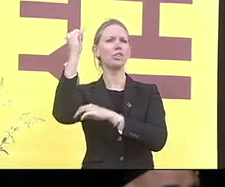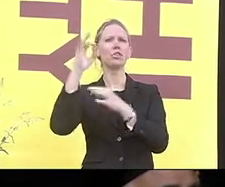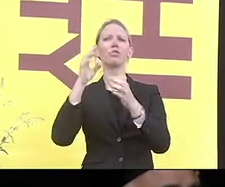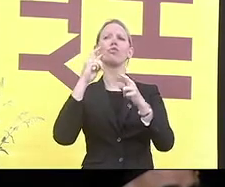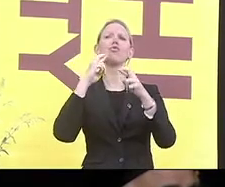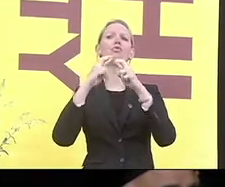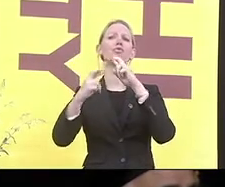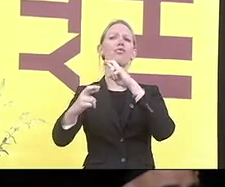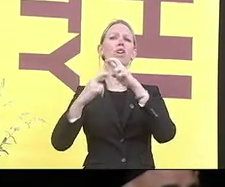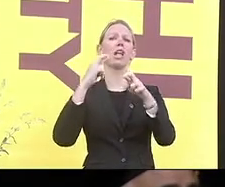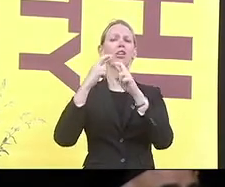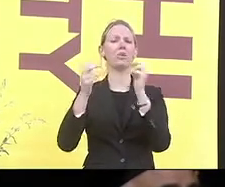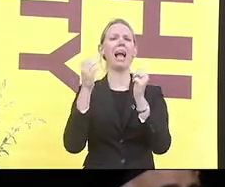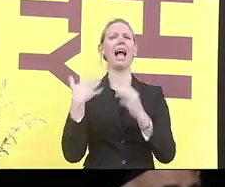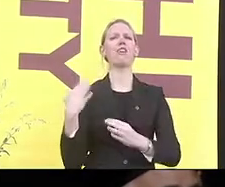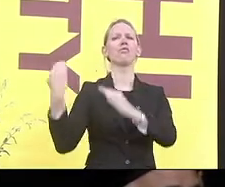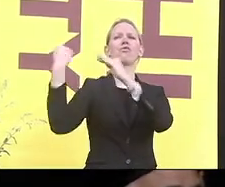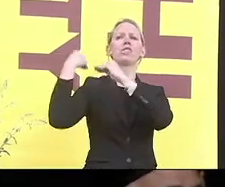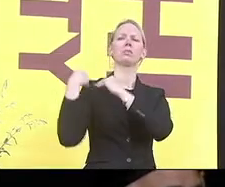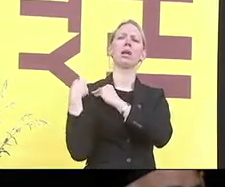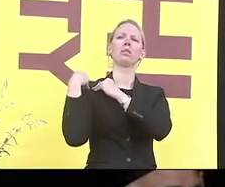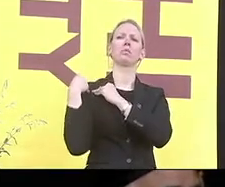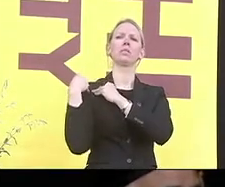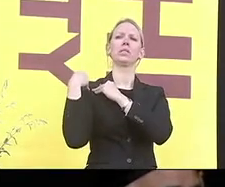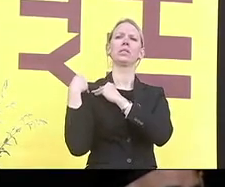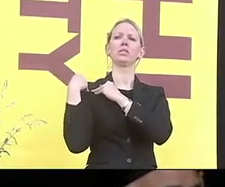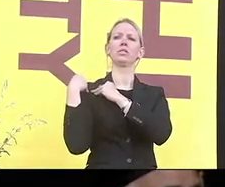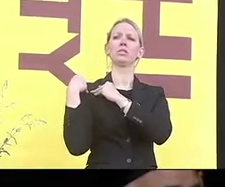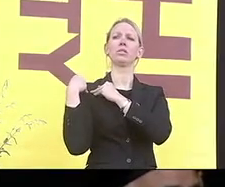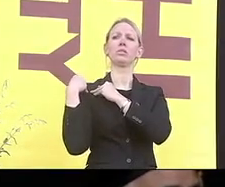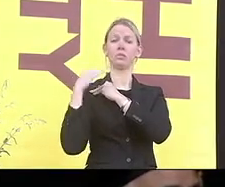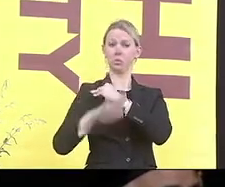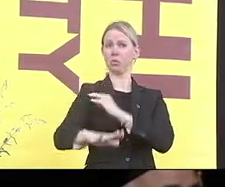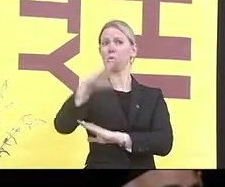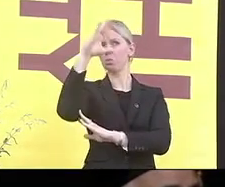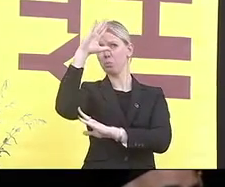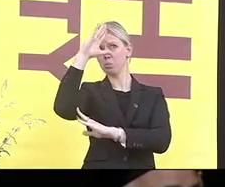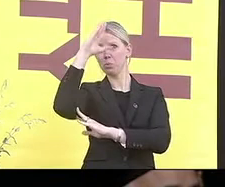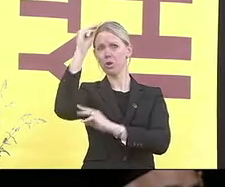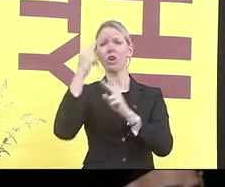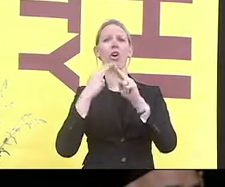responsibilities. In terms of The Little Prince, this is called taming another